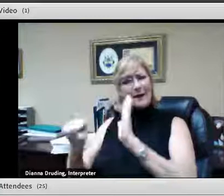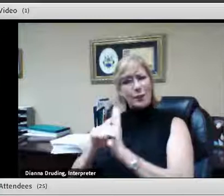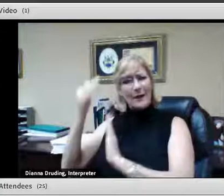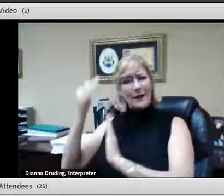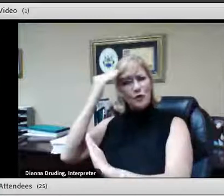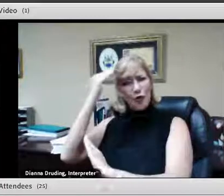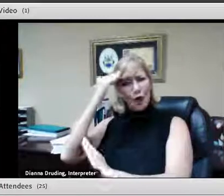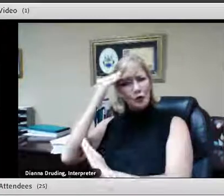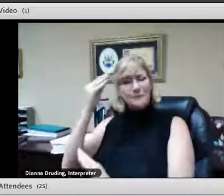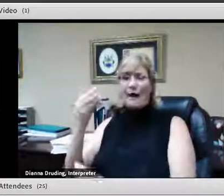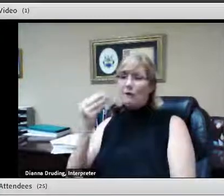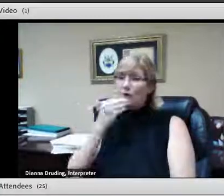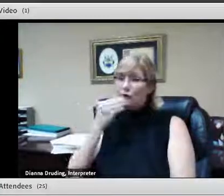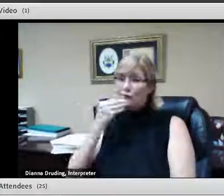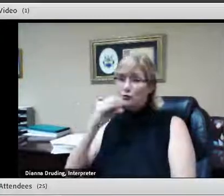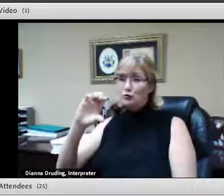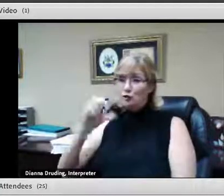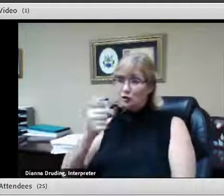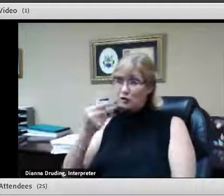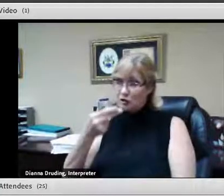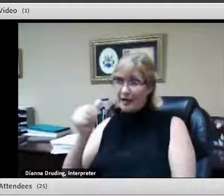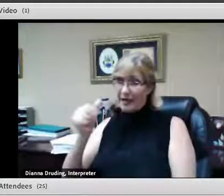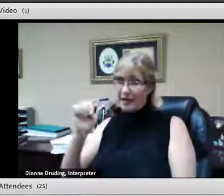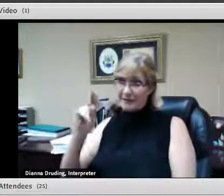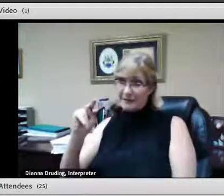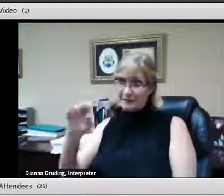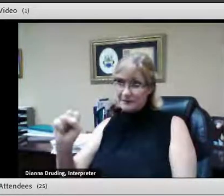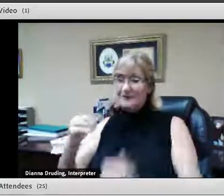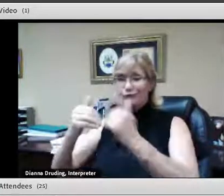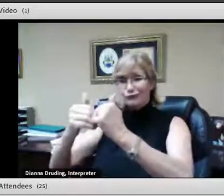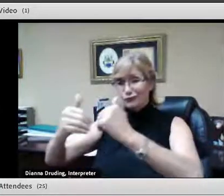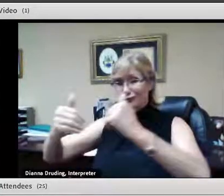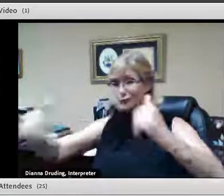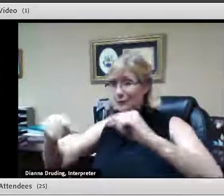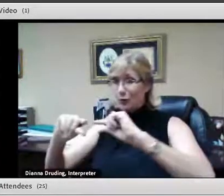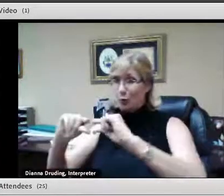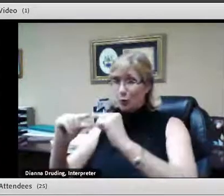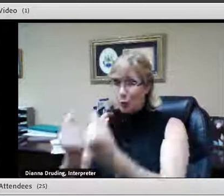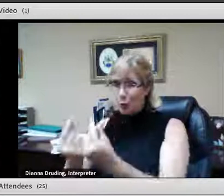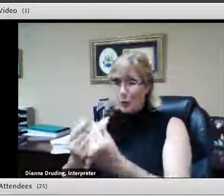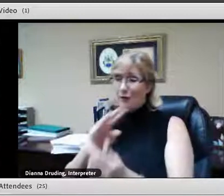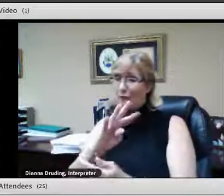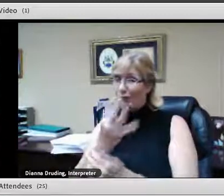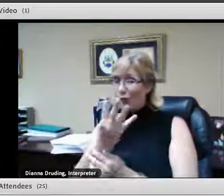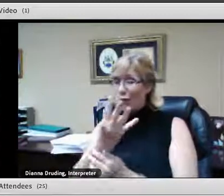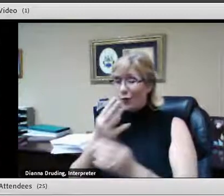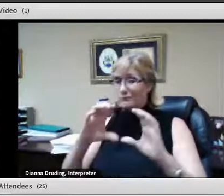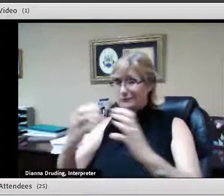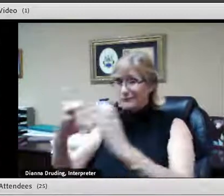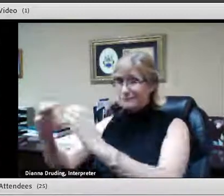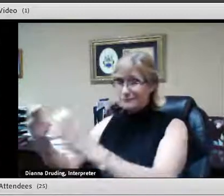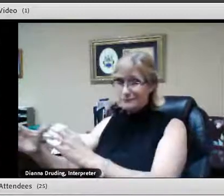and how they work, and then we would divide the group, however big it is, into four categories. We have top predators, omnivores,